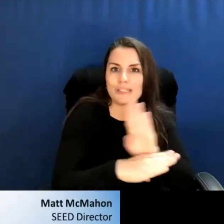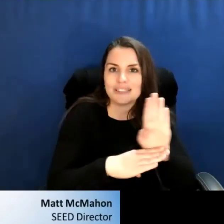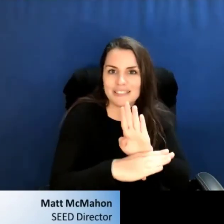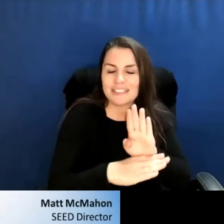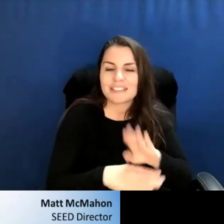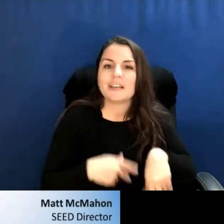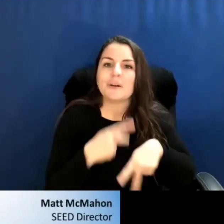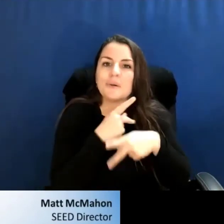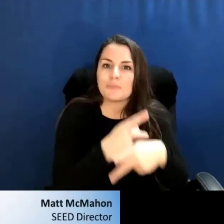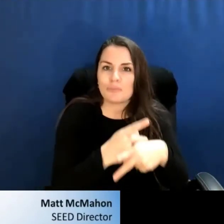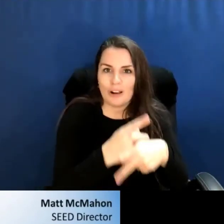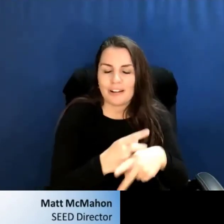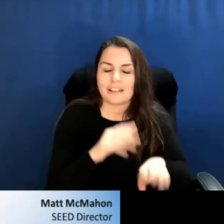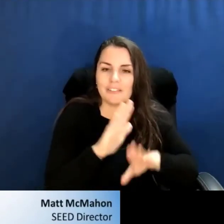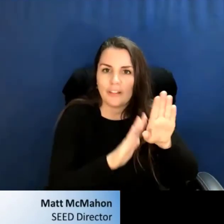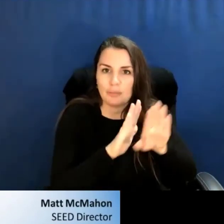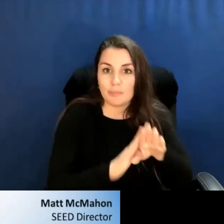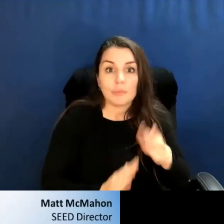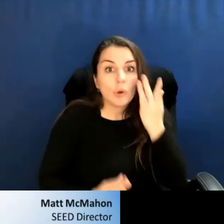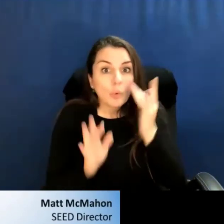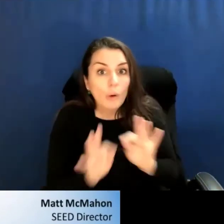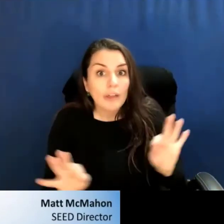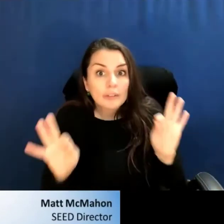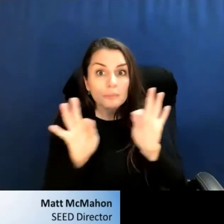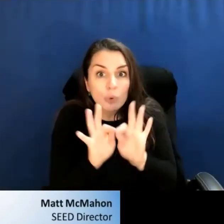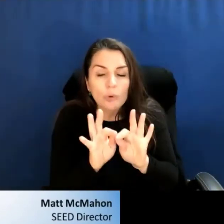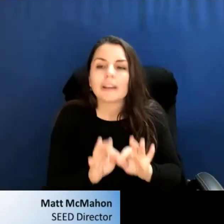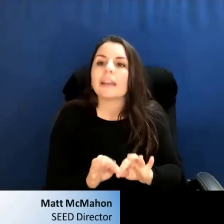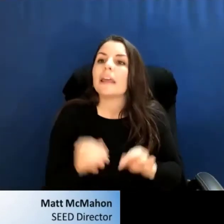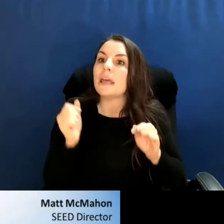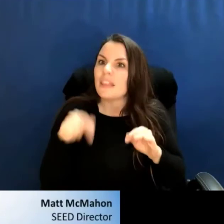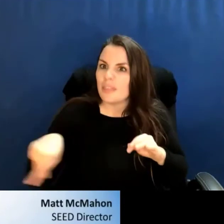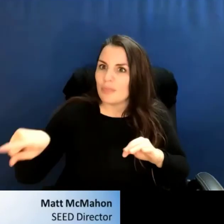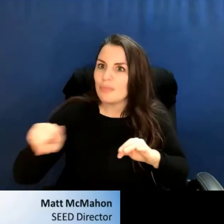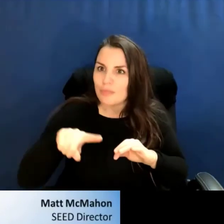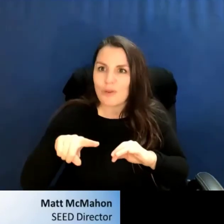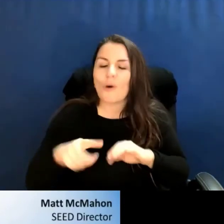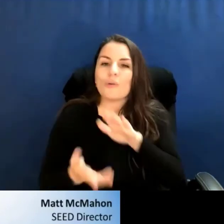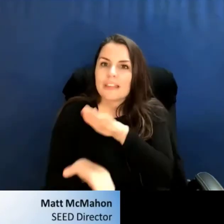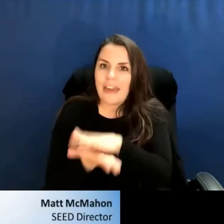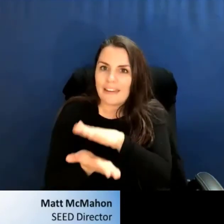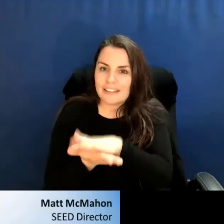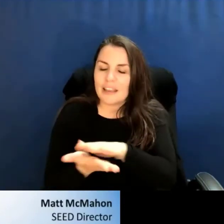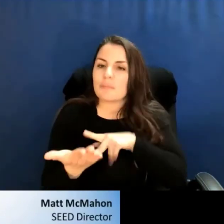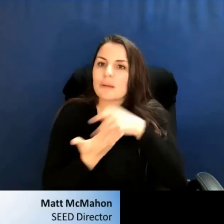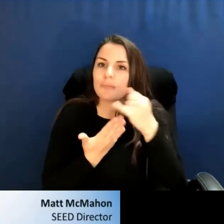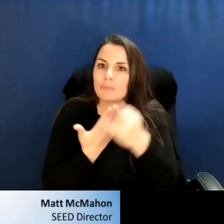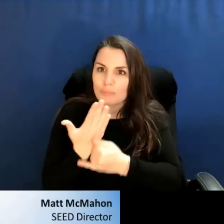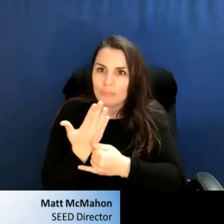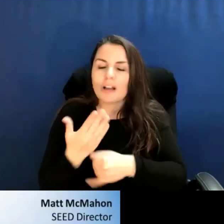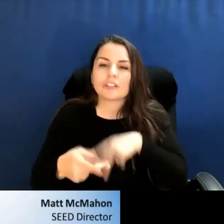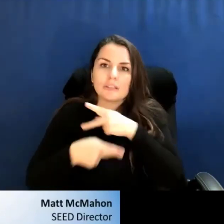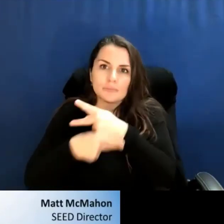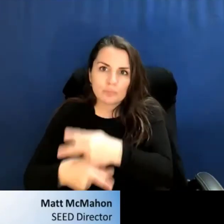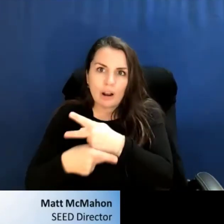is that many of these academic projects continue their development in early-stage product development through small businesses,